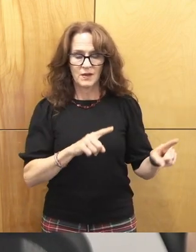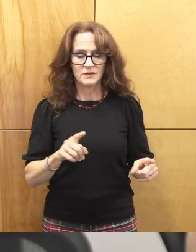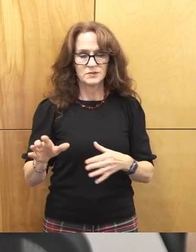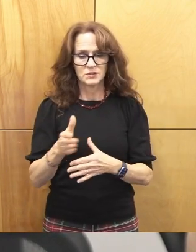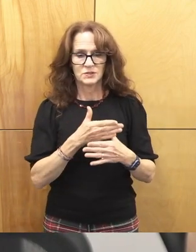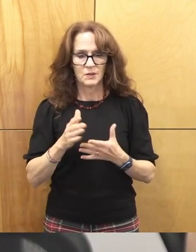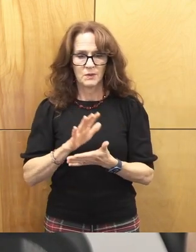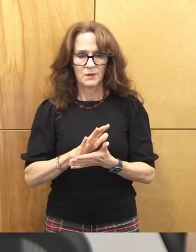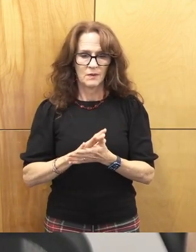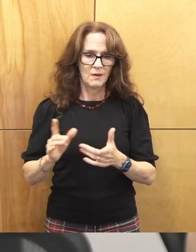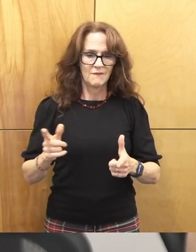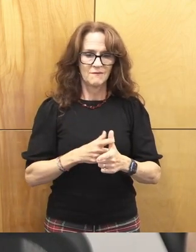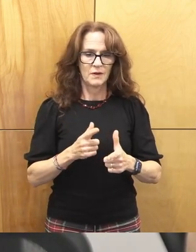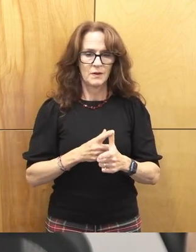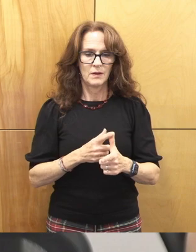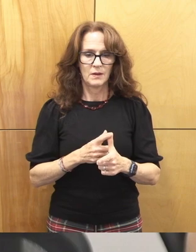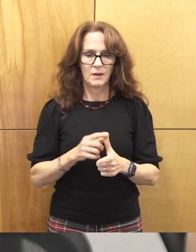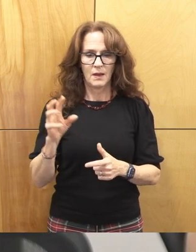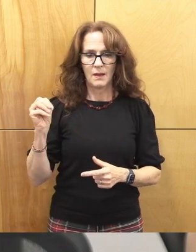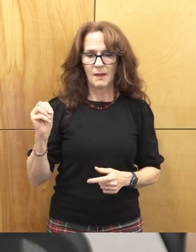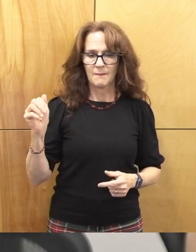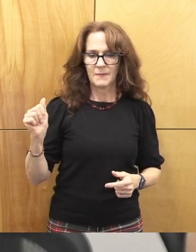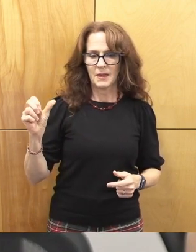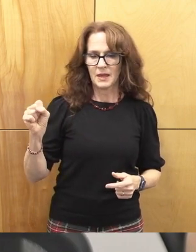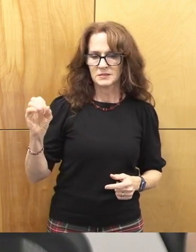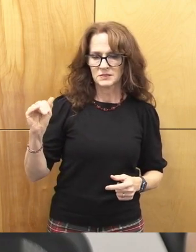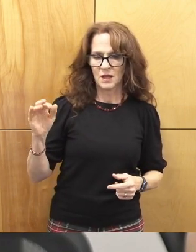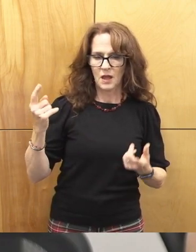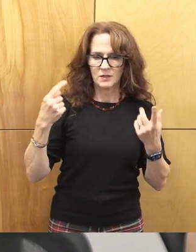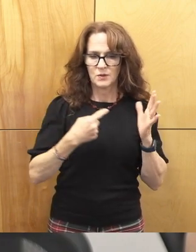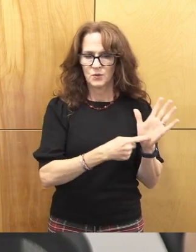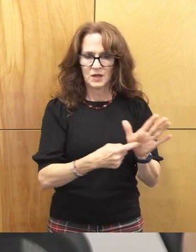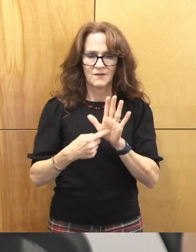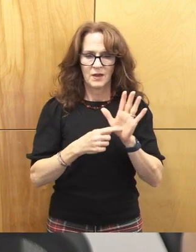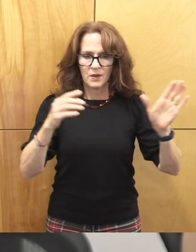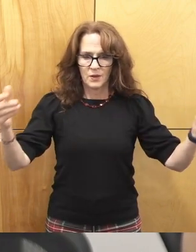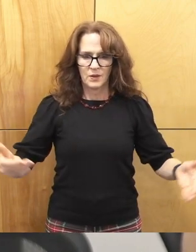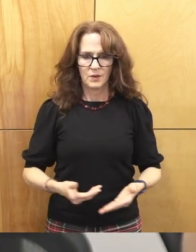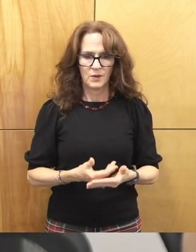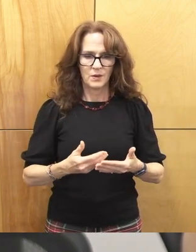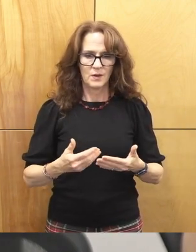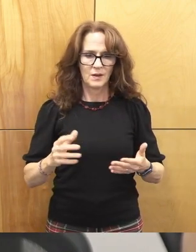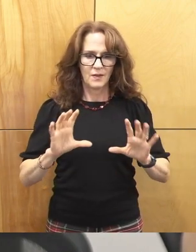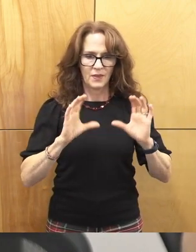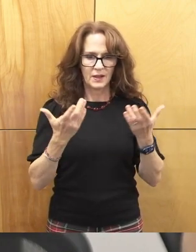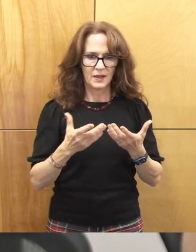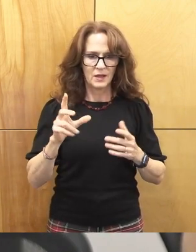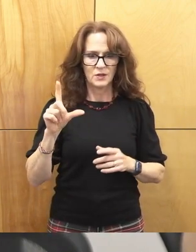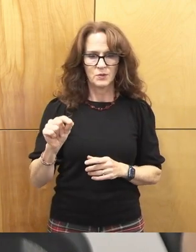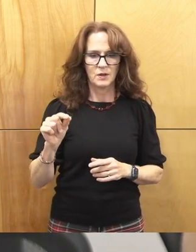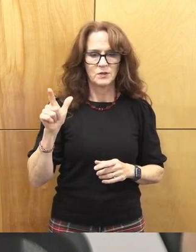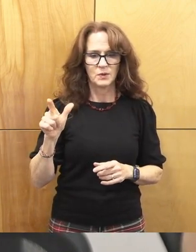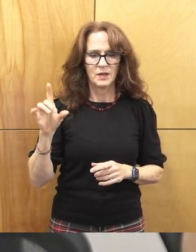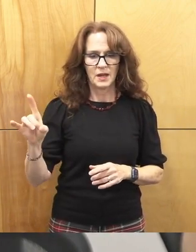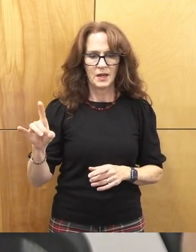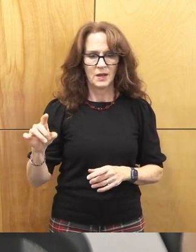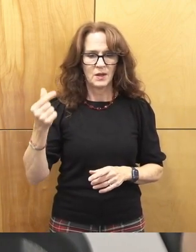So our first one was our mascot reveal ceremony, where we introduced and welcomed the Class of 2028 Green Dinos.